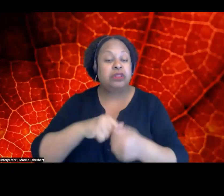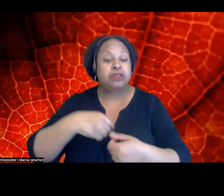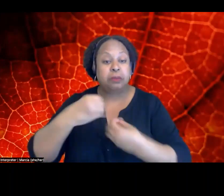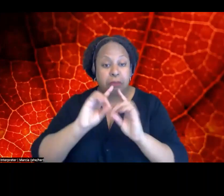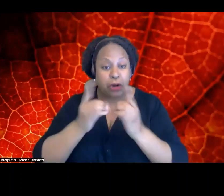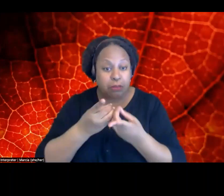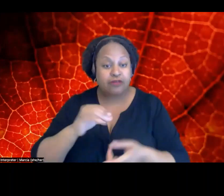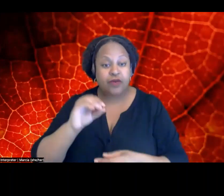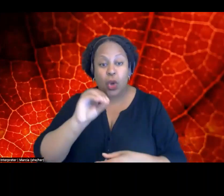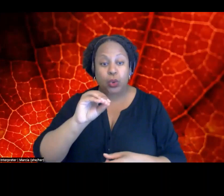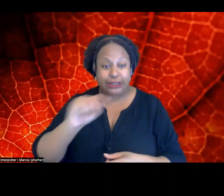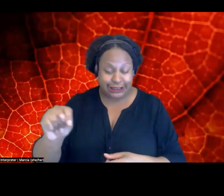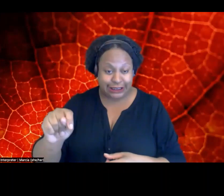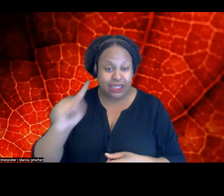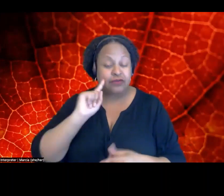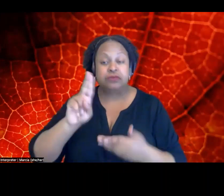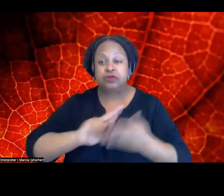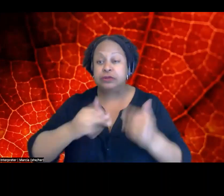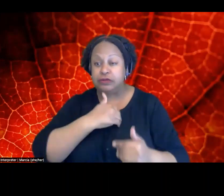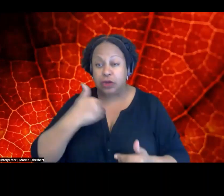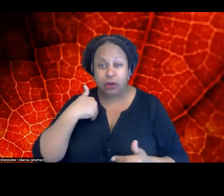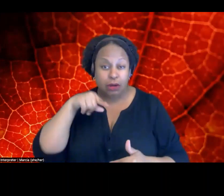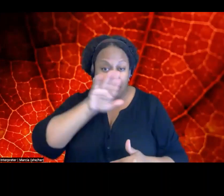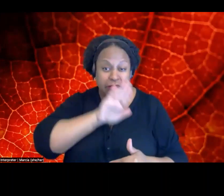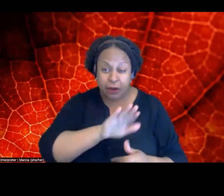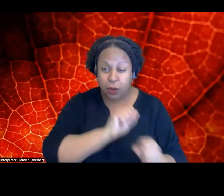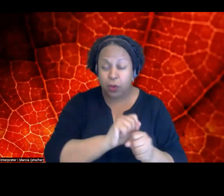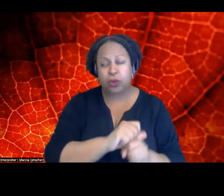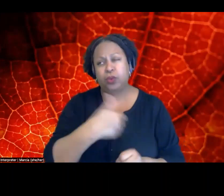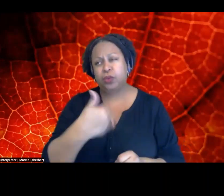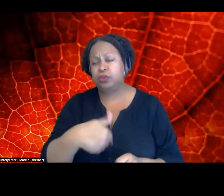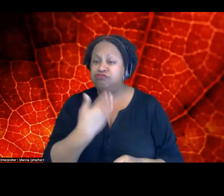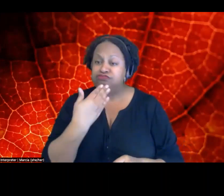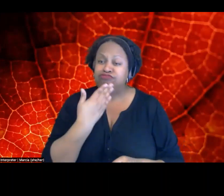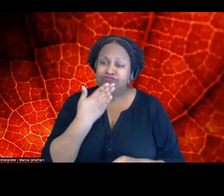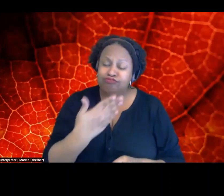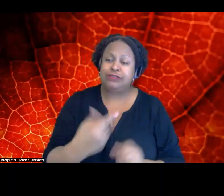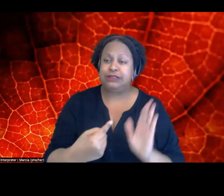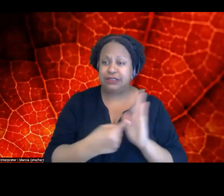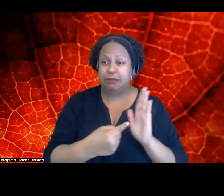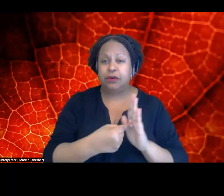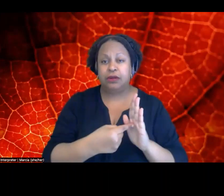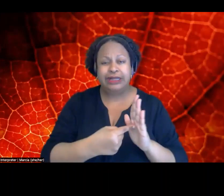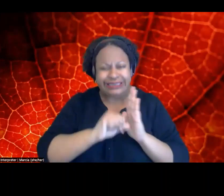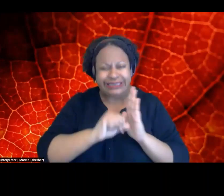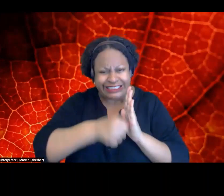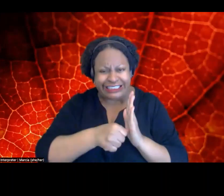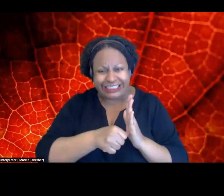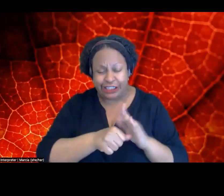To me, this work is an excellent example of the key questions we need to ask together when